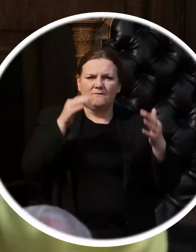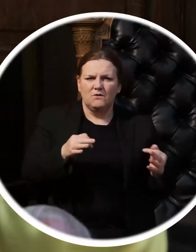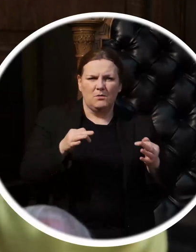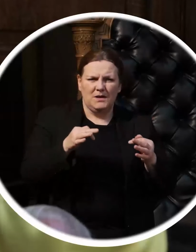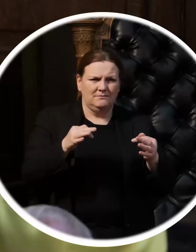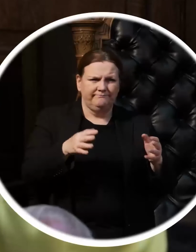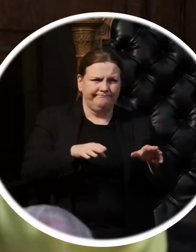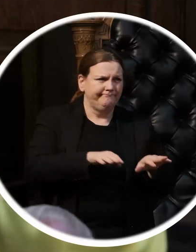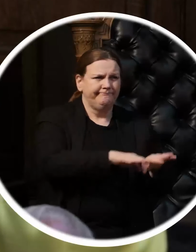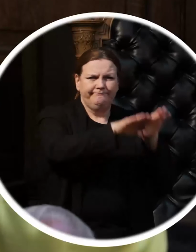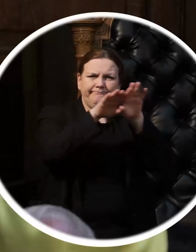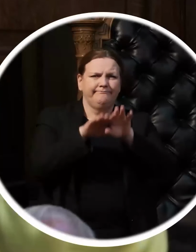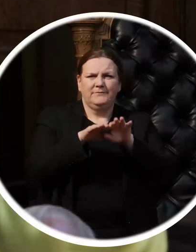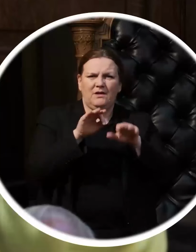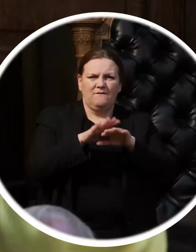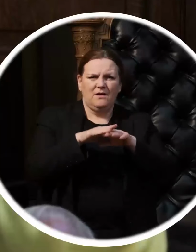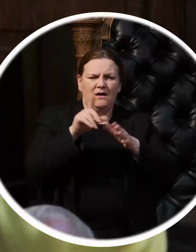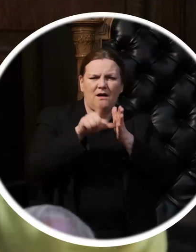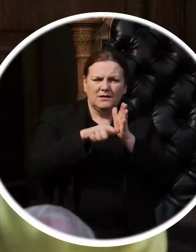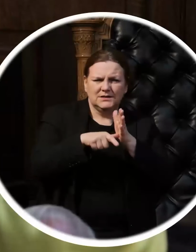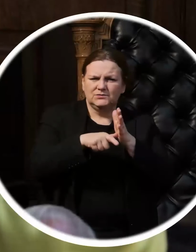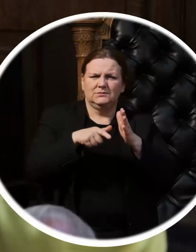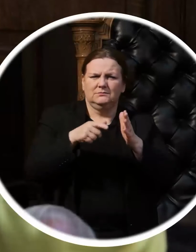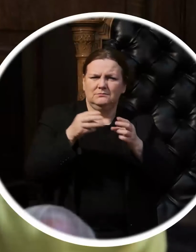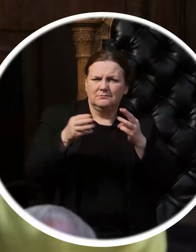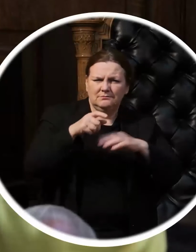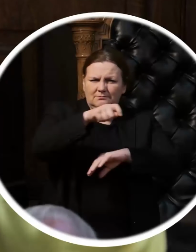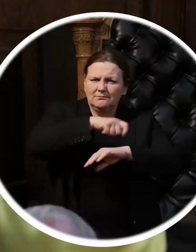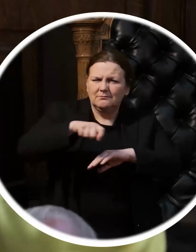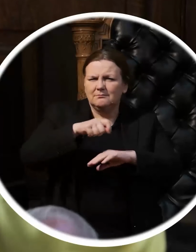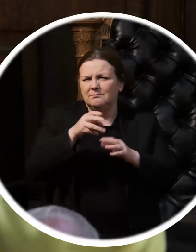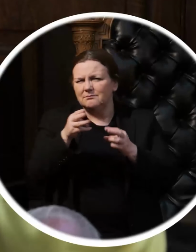of architectural practices and the architectural processes involved.